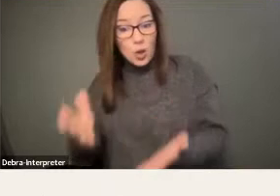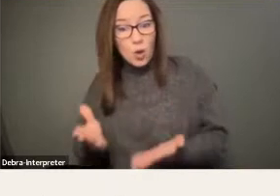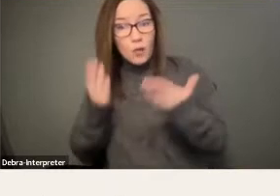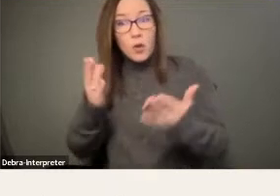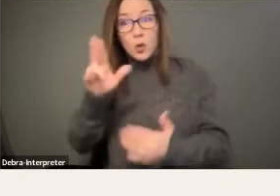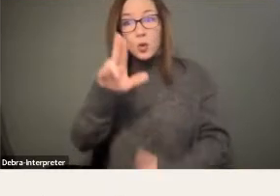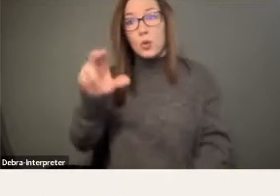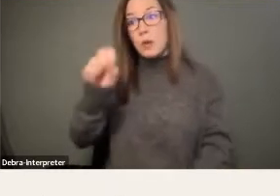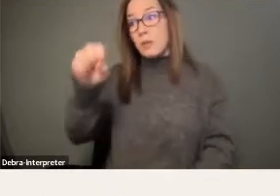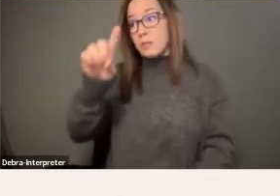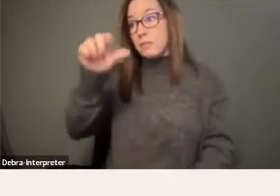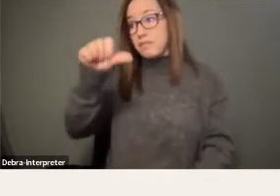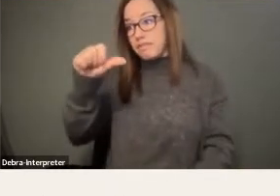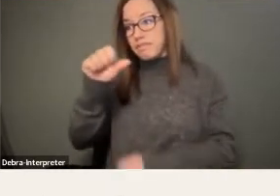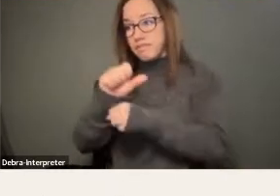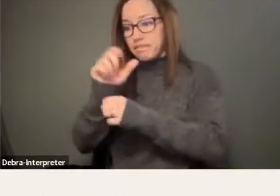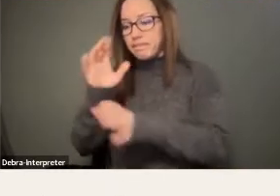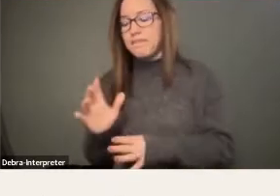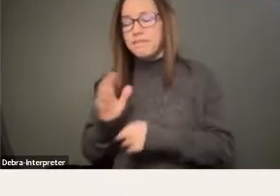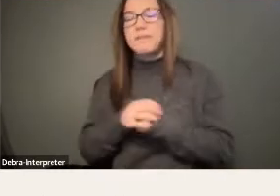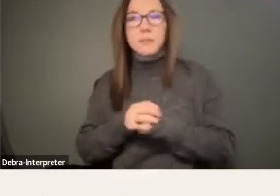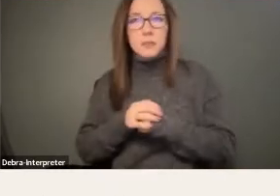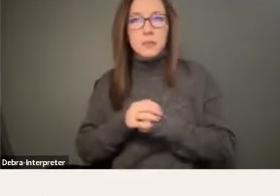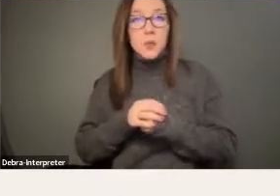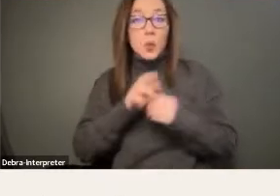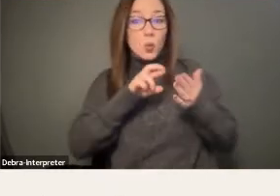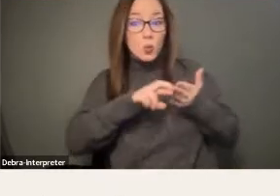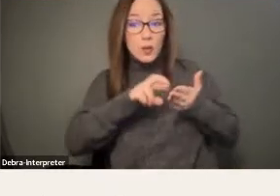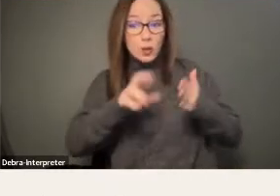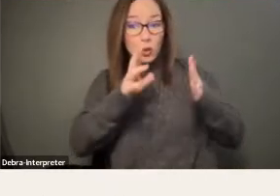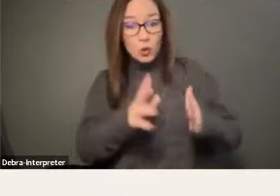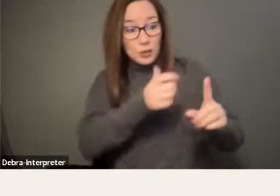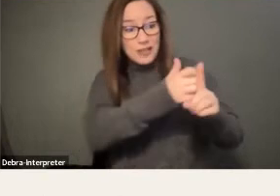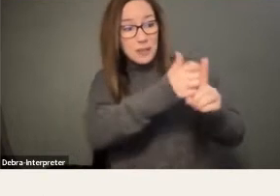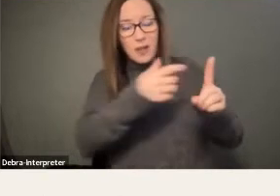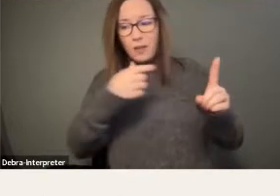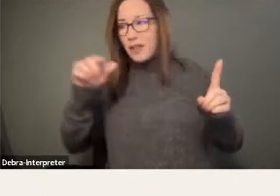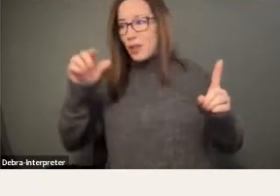of peer reviewed research literature that is authored